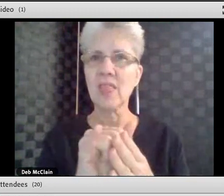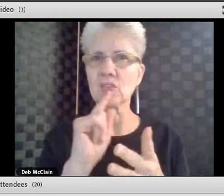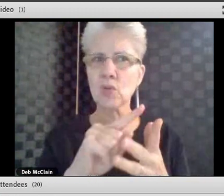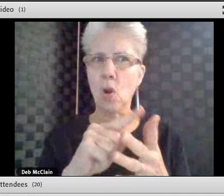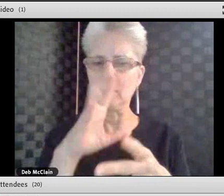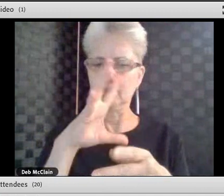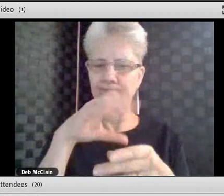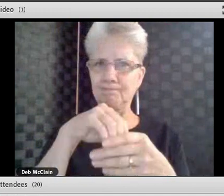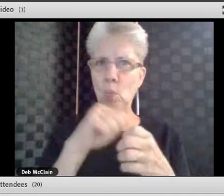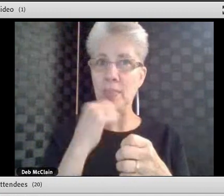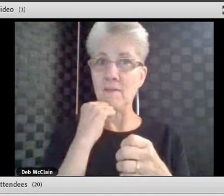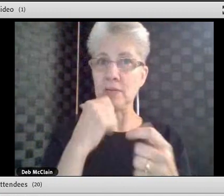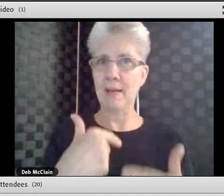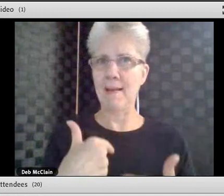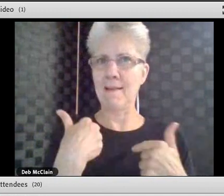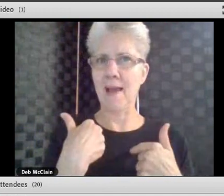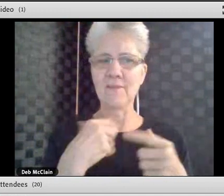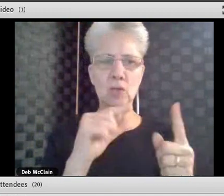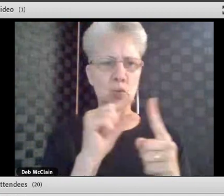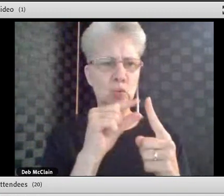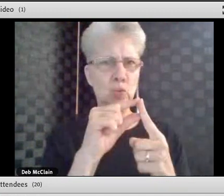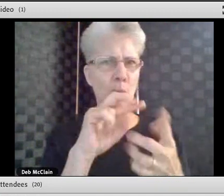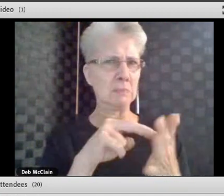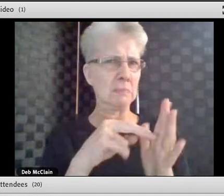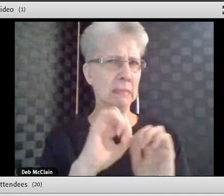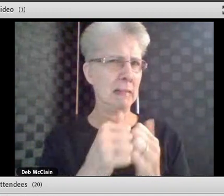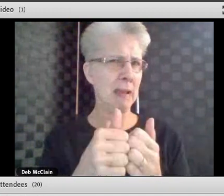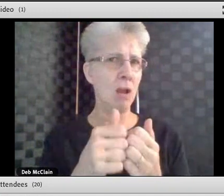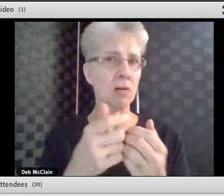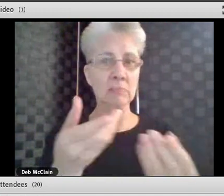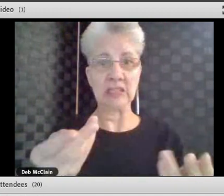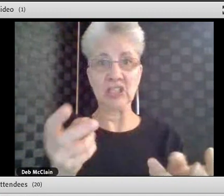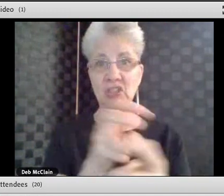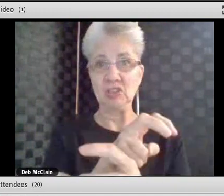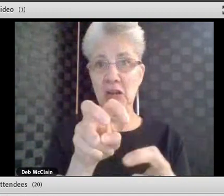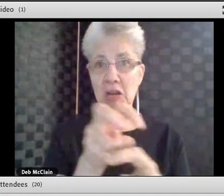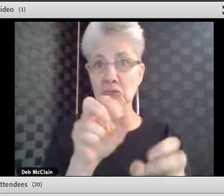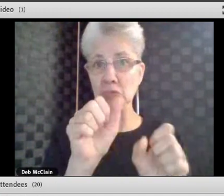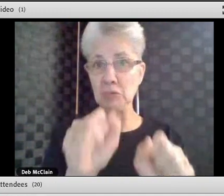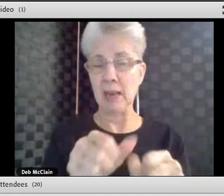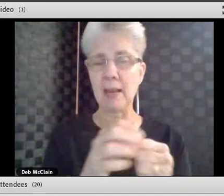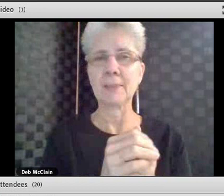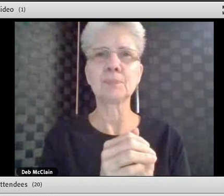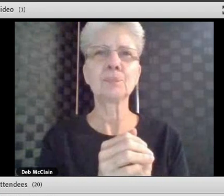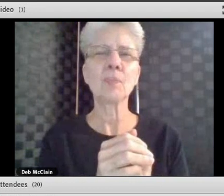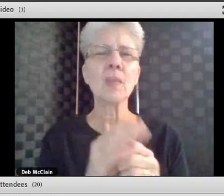So what do these terms mean? Are they interchangeable? What does a busy librarian or educator